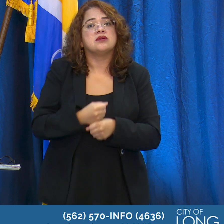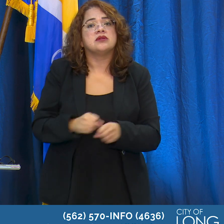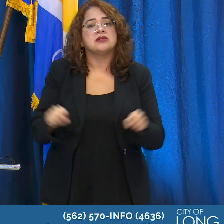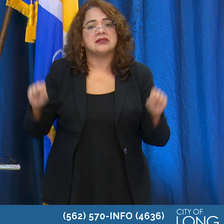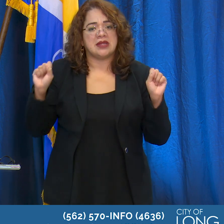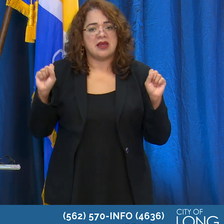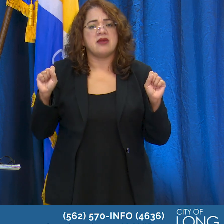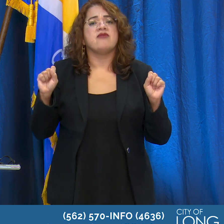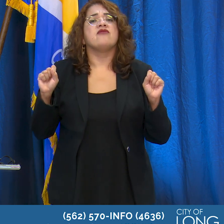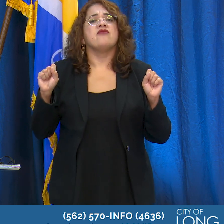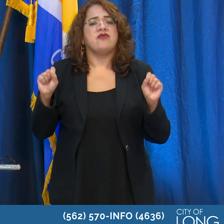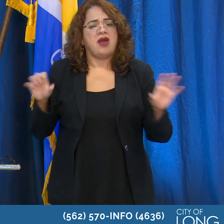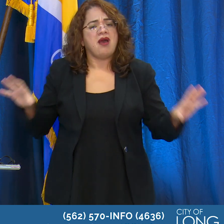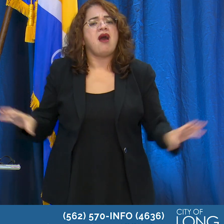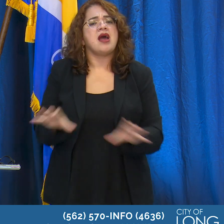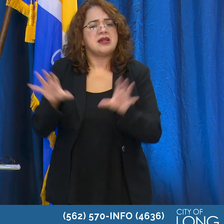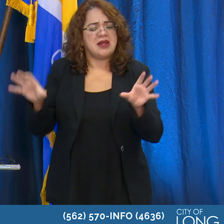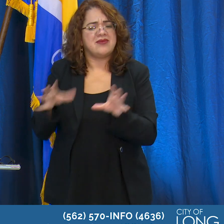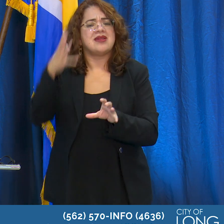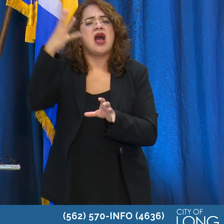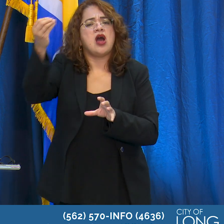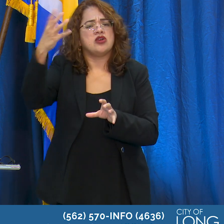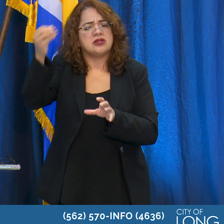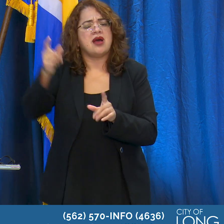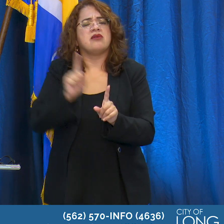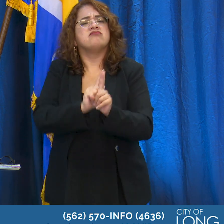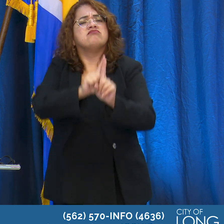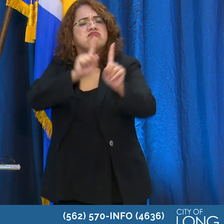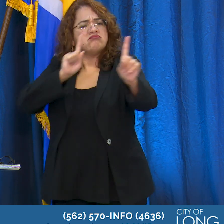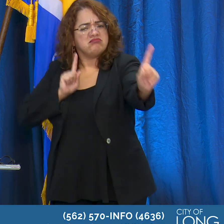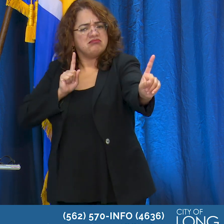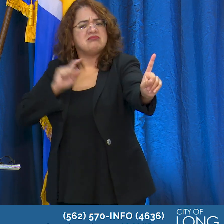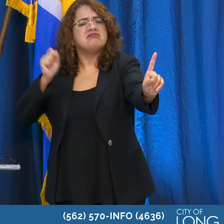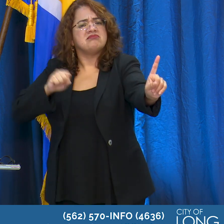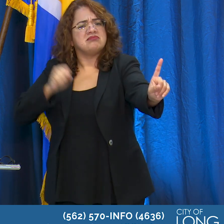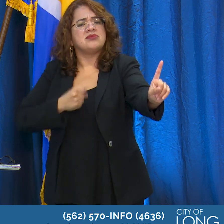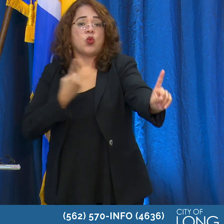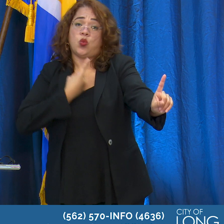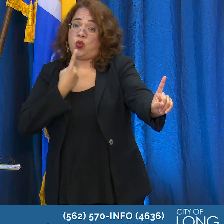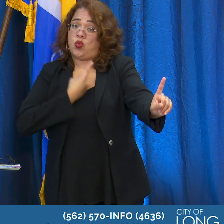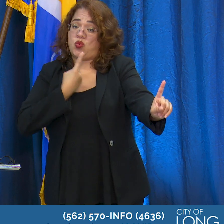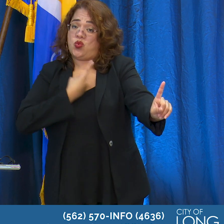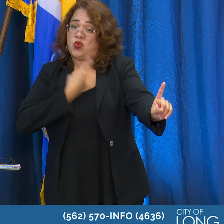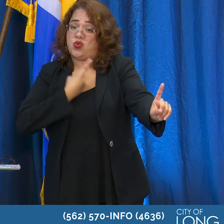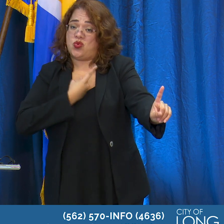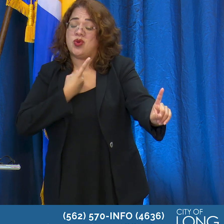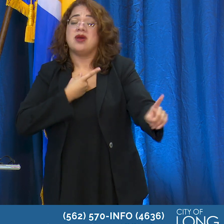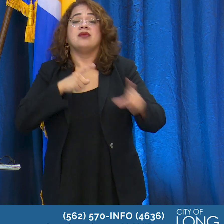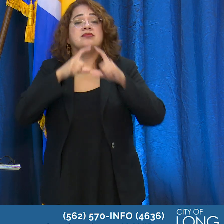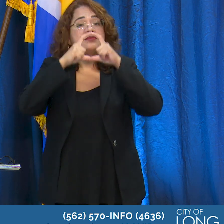being outside, being maintaining your six feet away, wear your face coverings. These are, there are many, many things